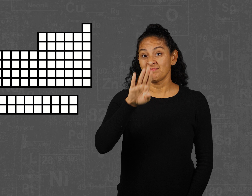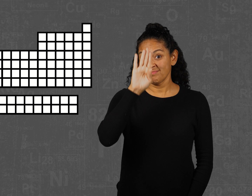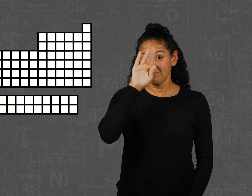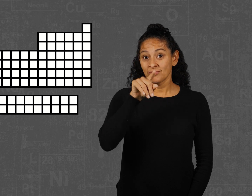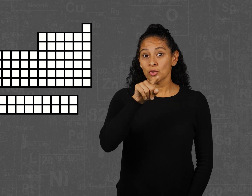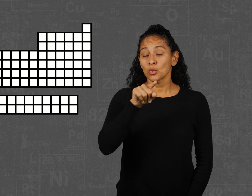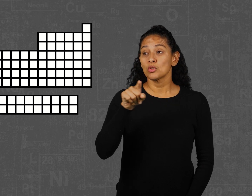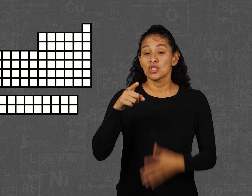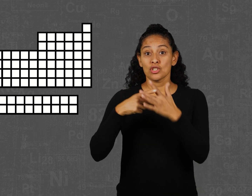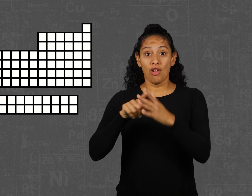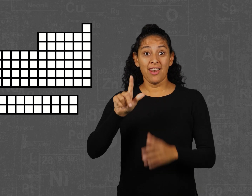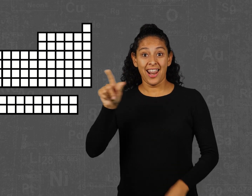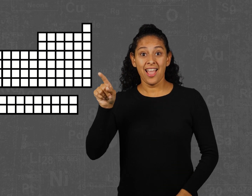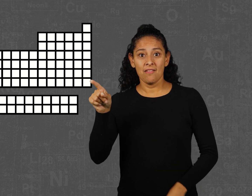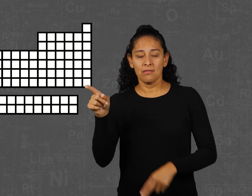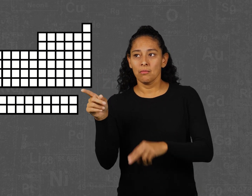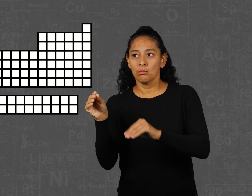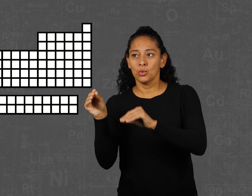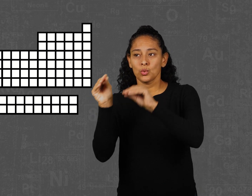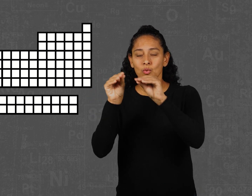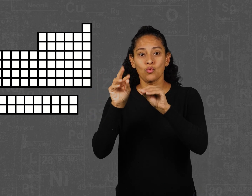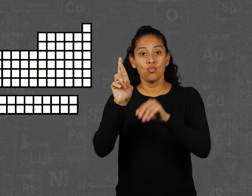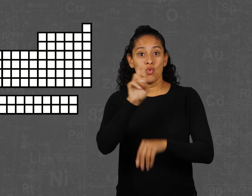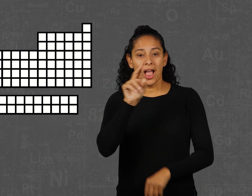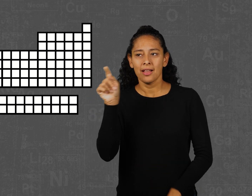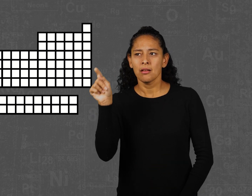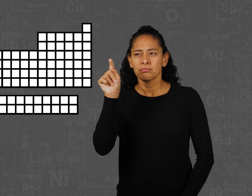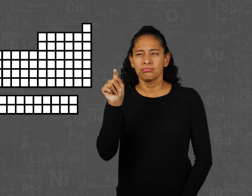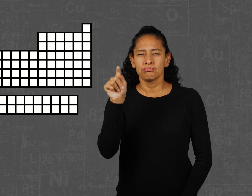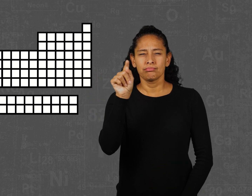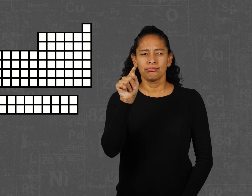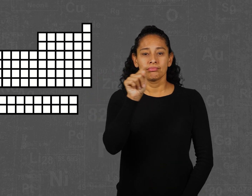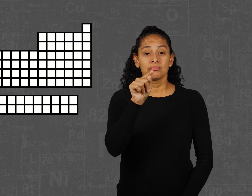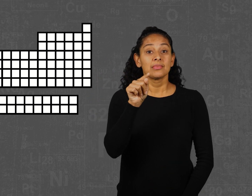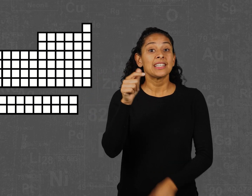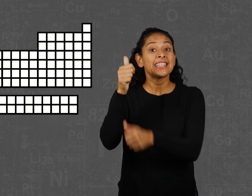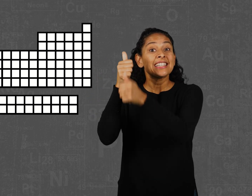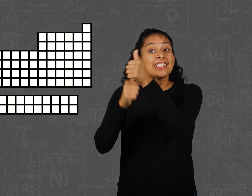Did you know that as you move from left to right on the table,